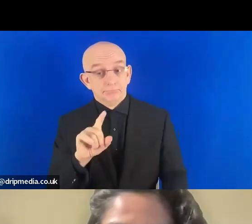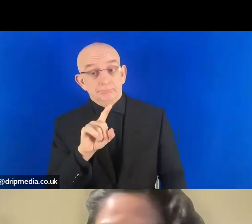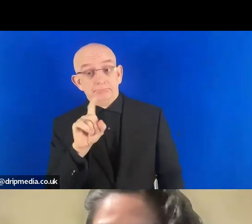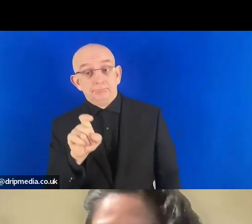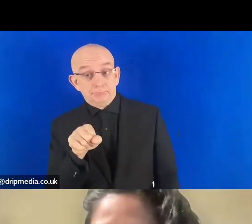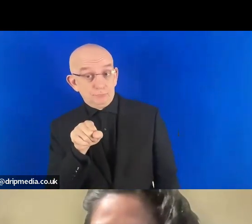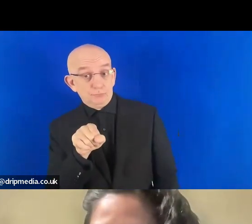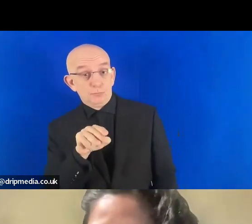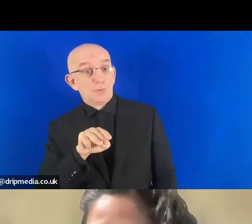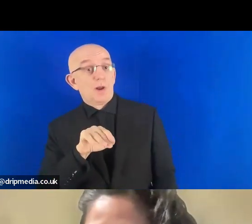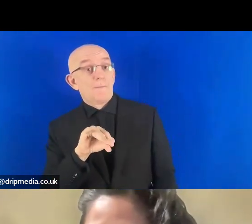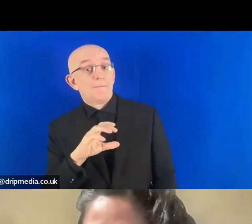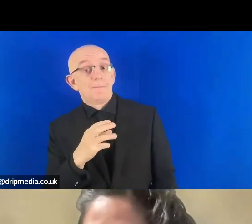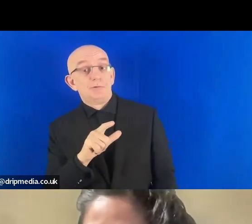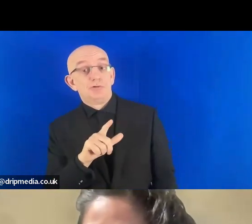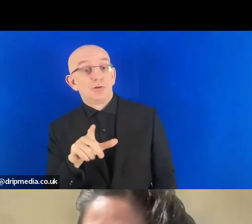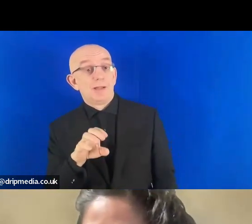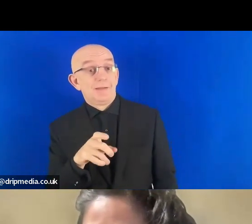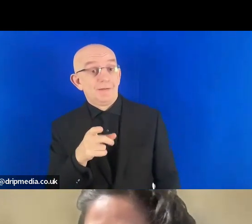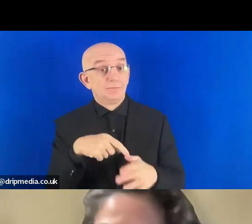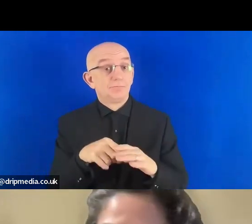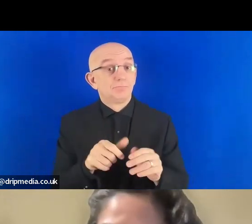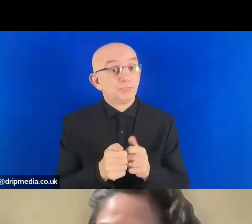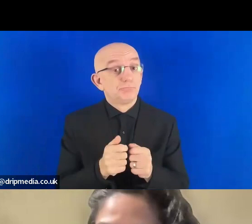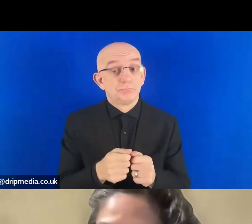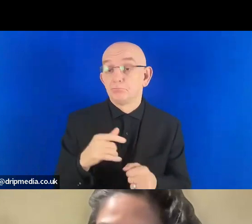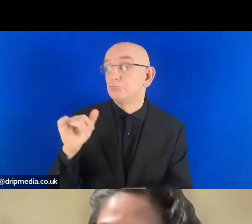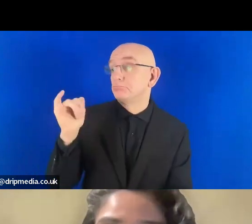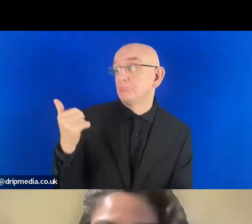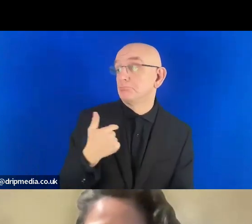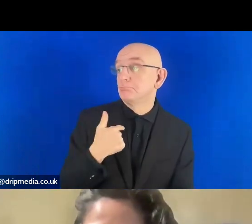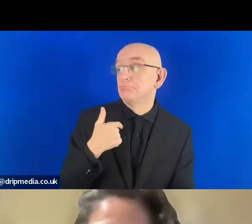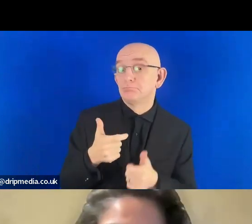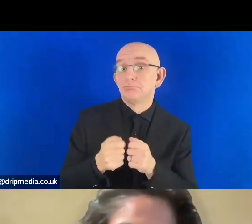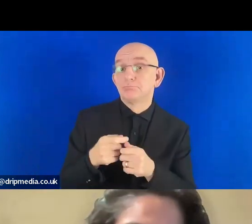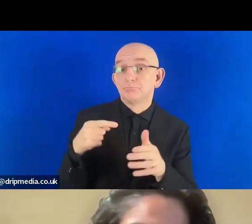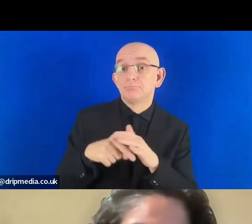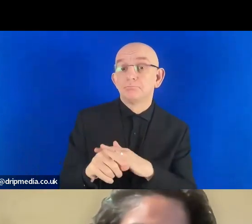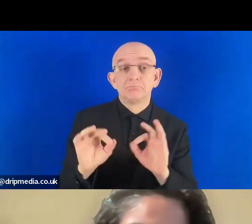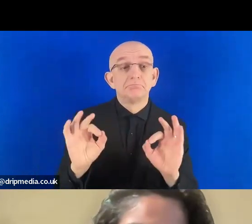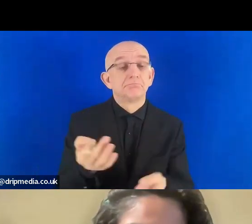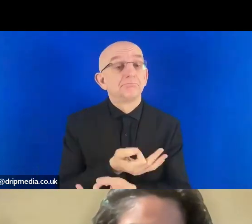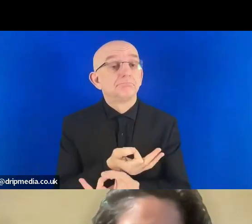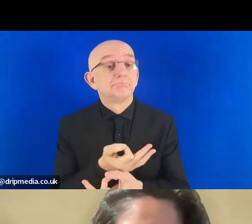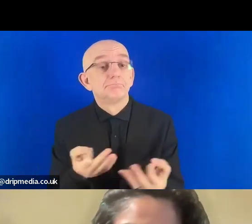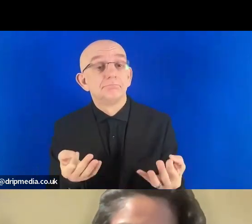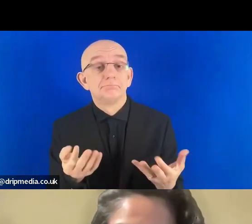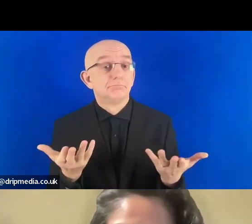Yes. I logged in on the on my browser, and I'm just downloading it on my phone as well. Okay, good.